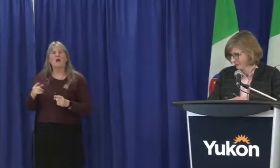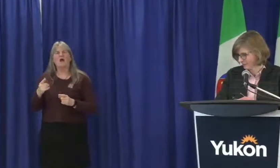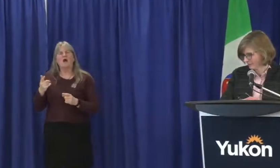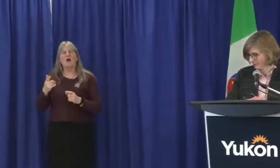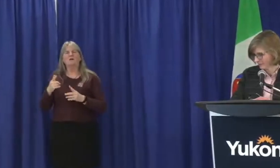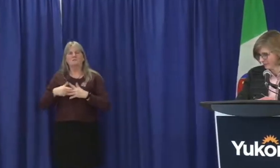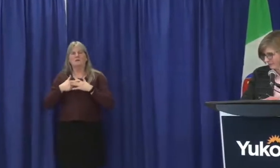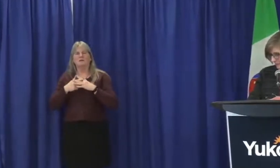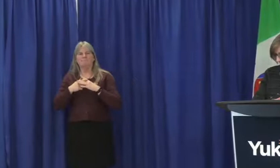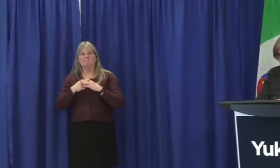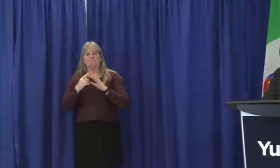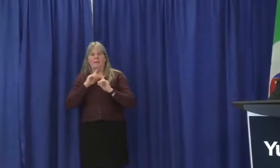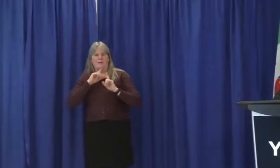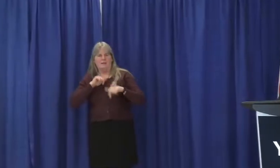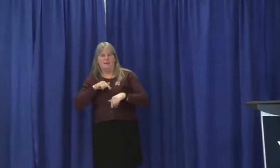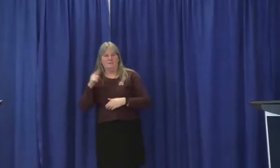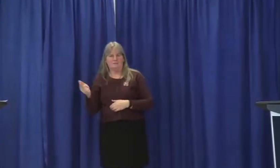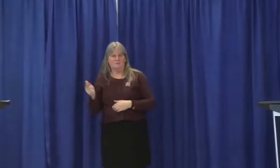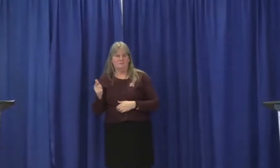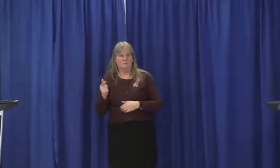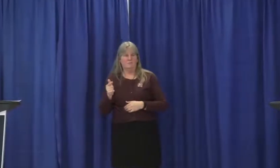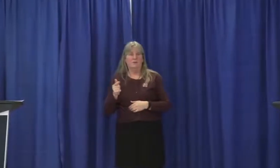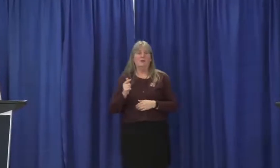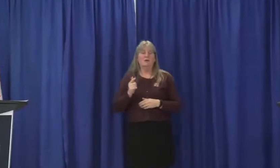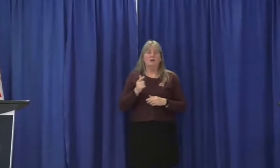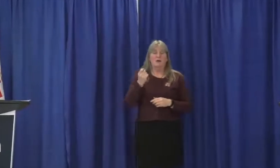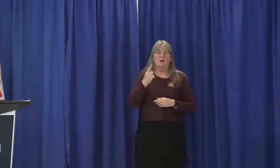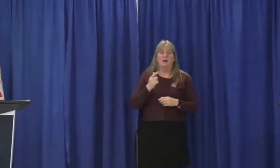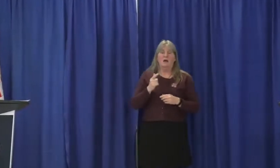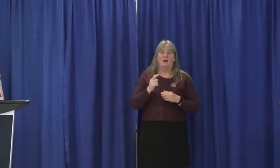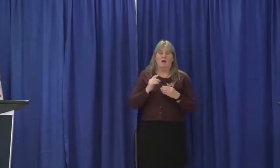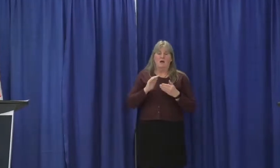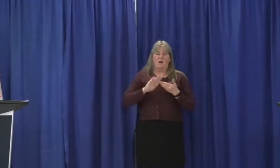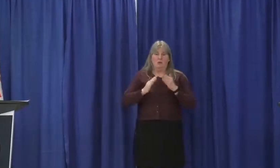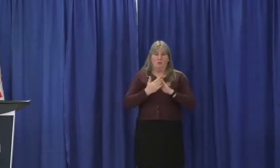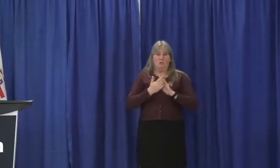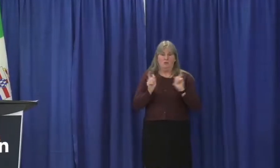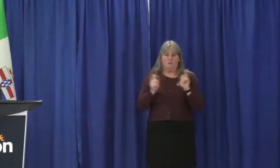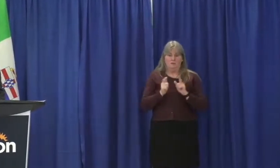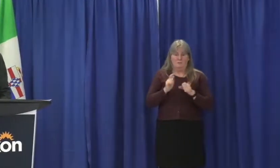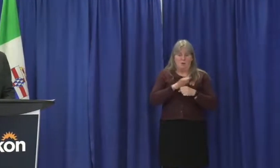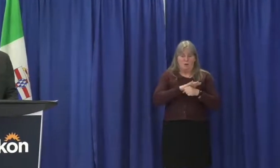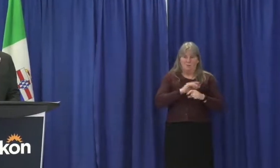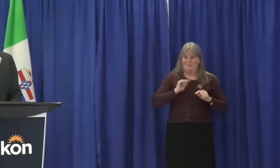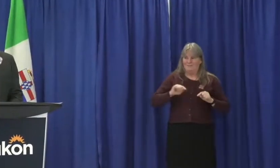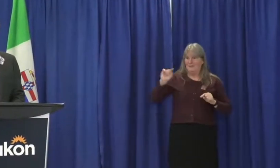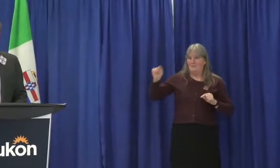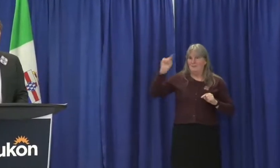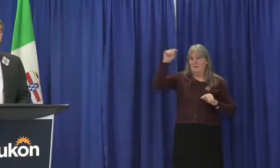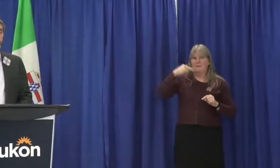Like, our rural system, compared to the provinces, is very small.